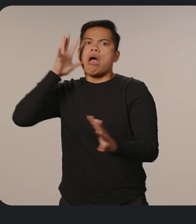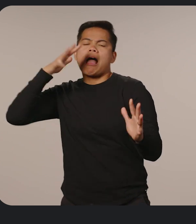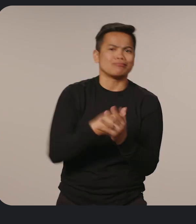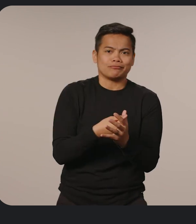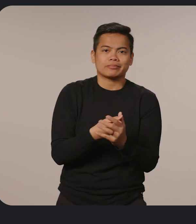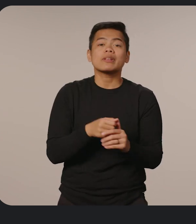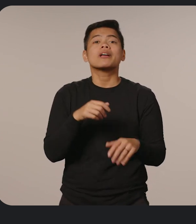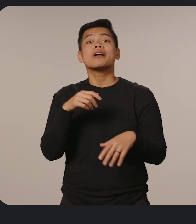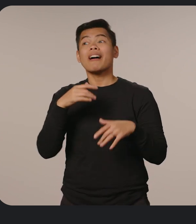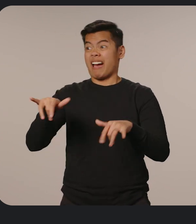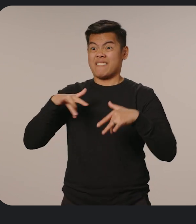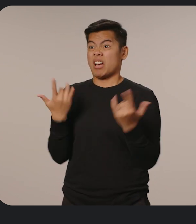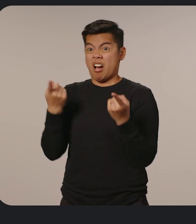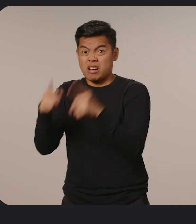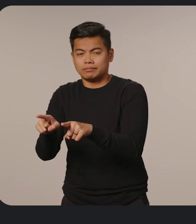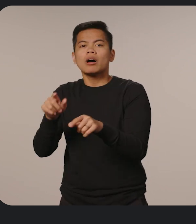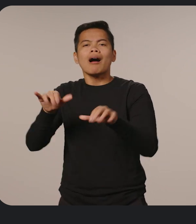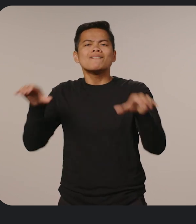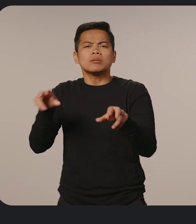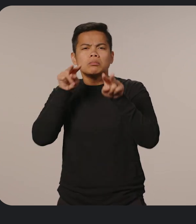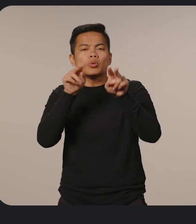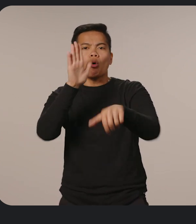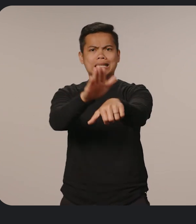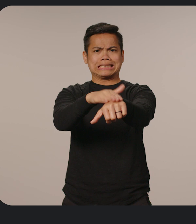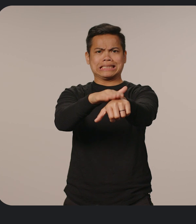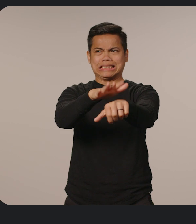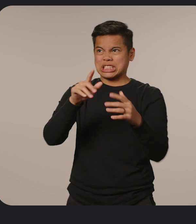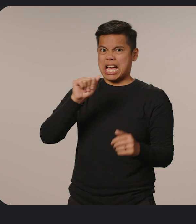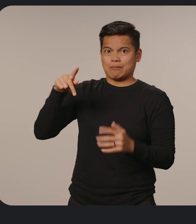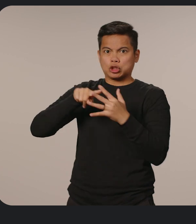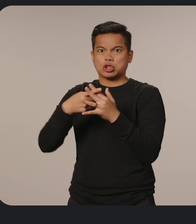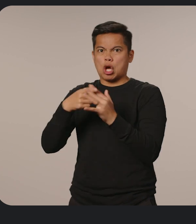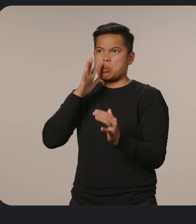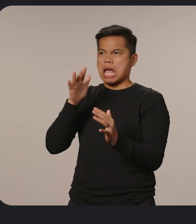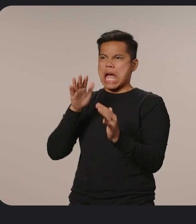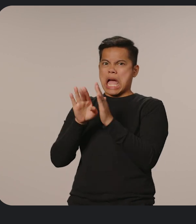surgeon crashes it can even respond to events from performance monitoring